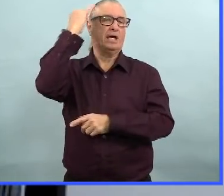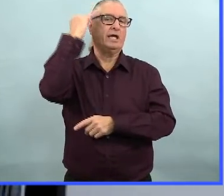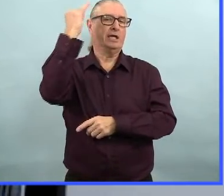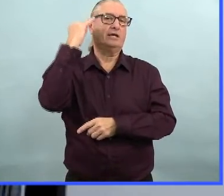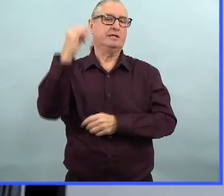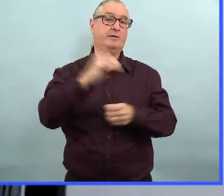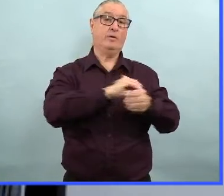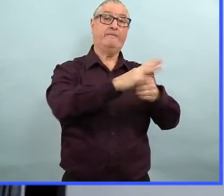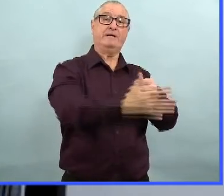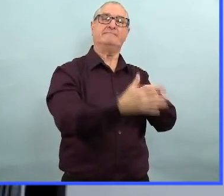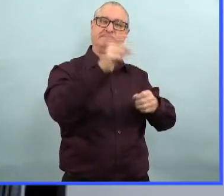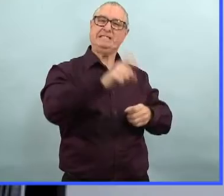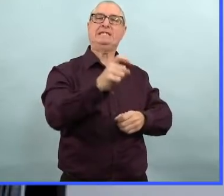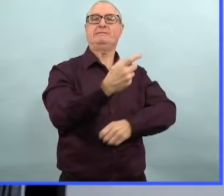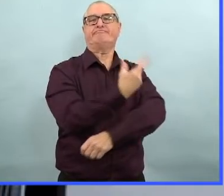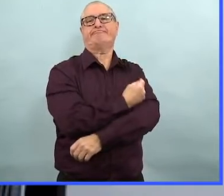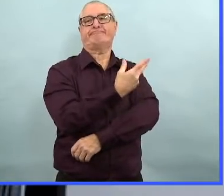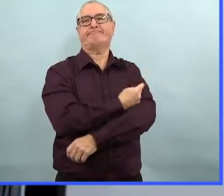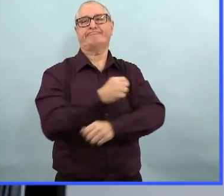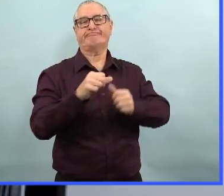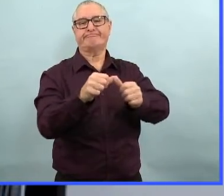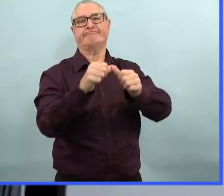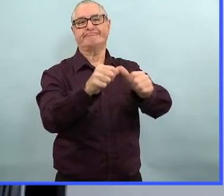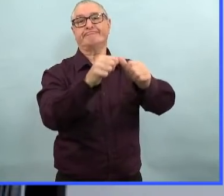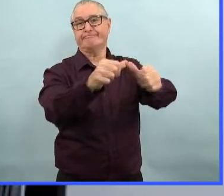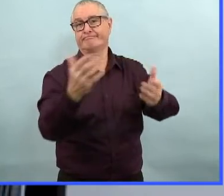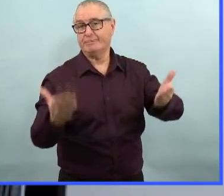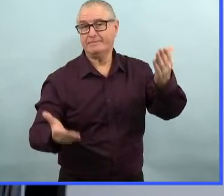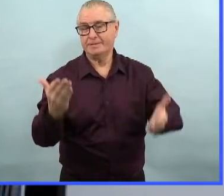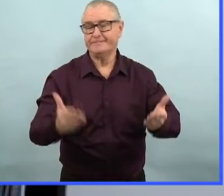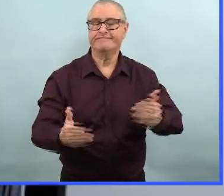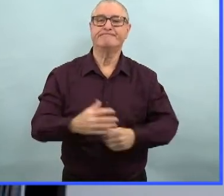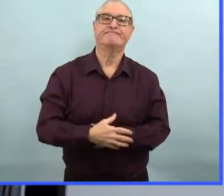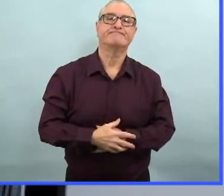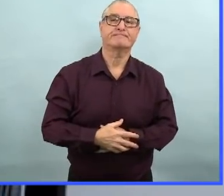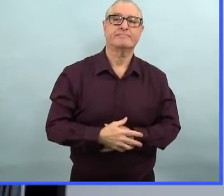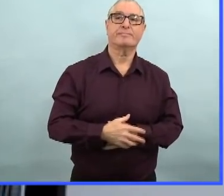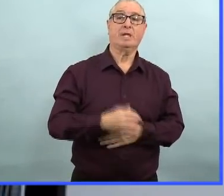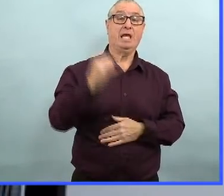the most effective long-term vaccine schedule for kobit 19 is still under investigation